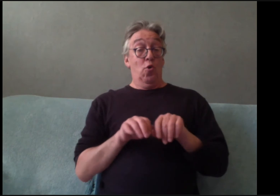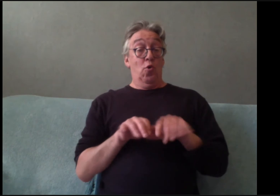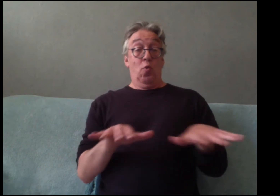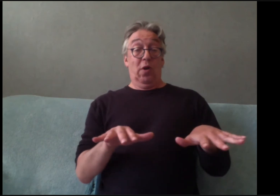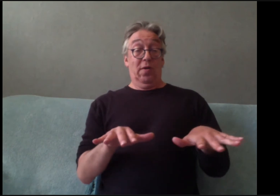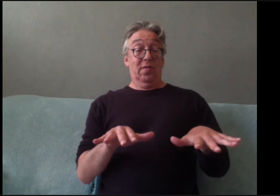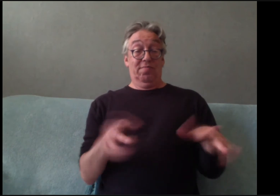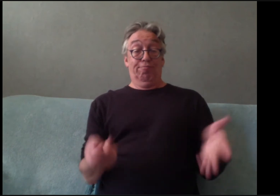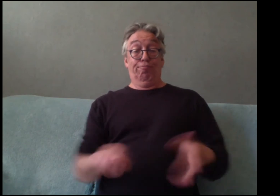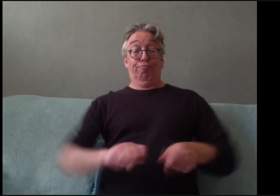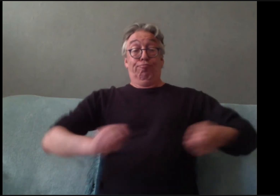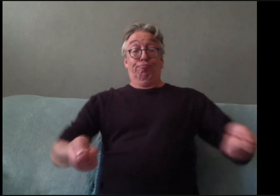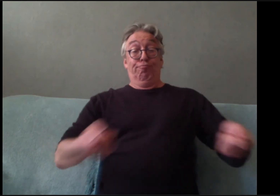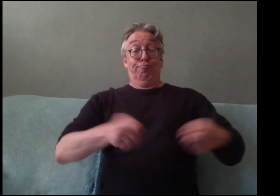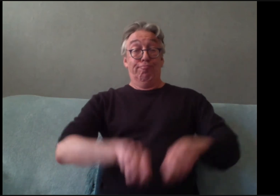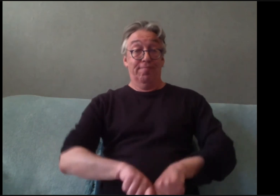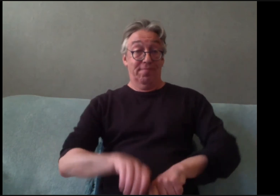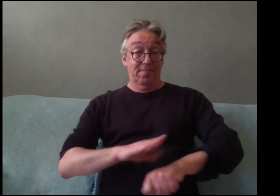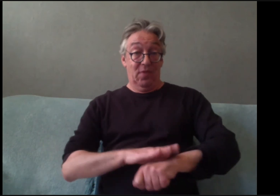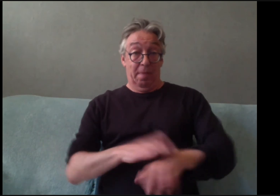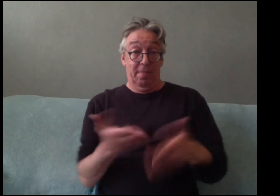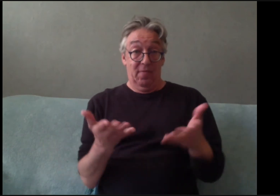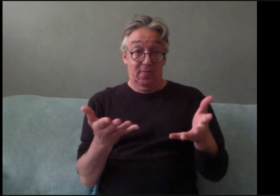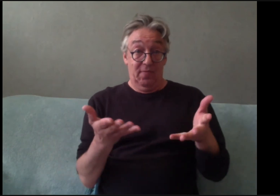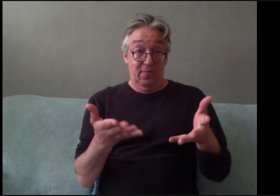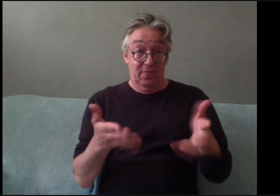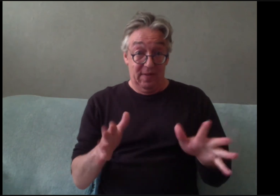Finally, I'd like mention we're carrying out a survey